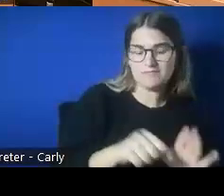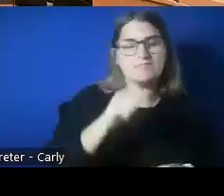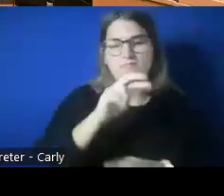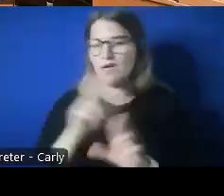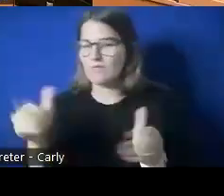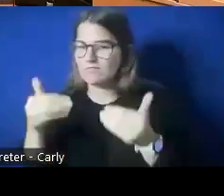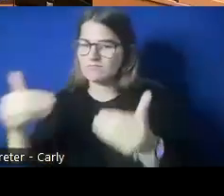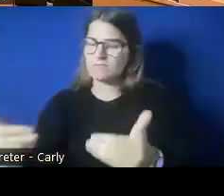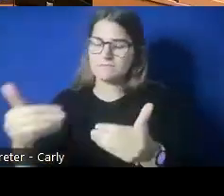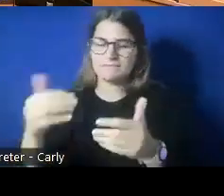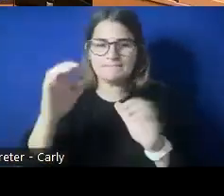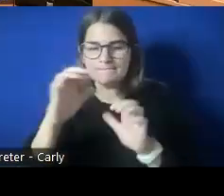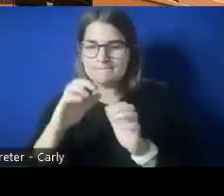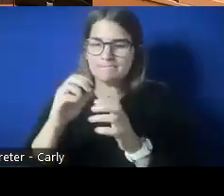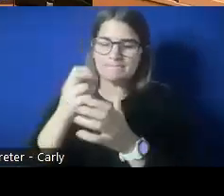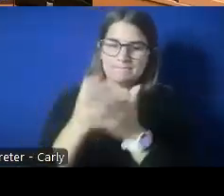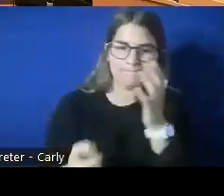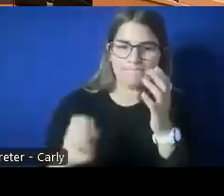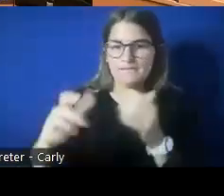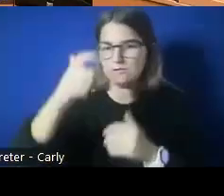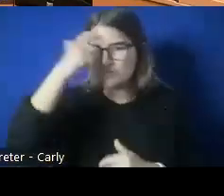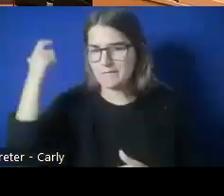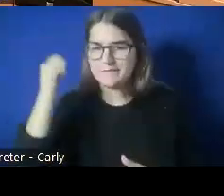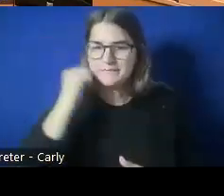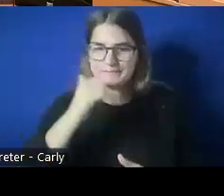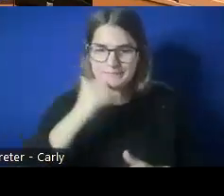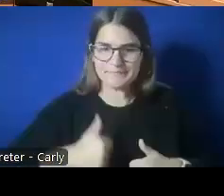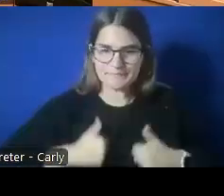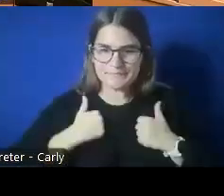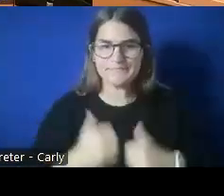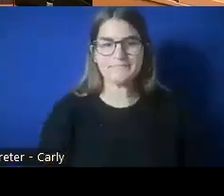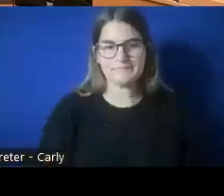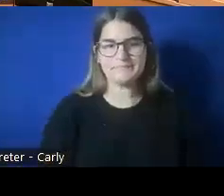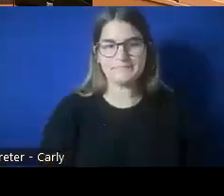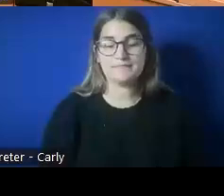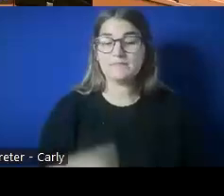and explore the impact of their trauma in daily life for safe we need to make sure that there's